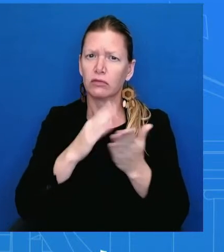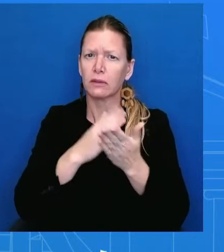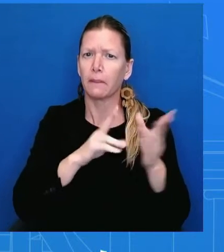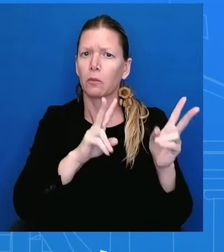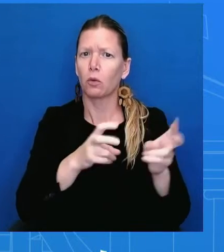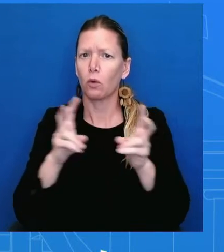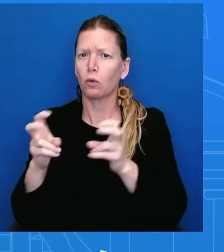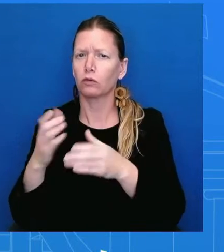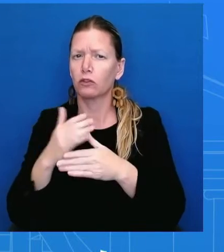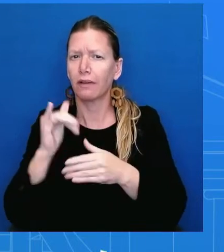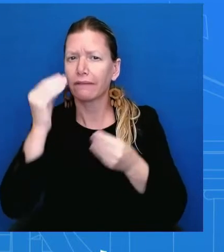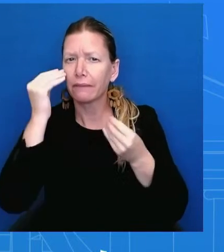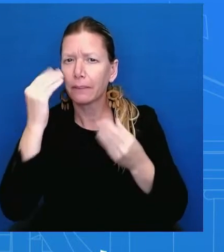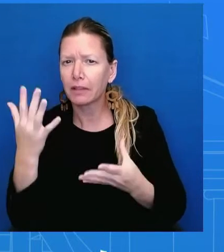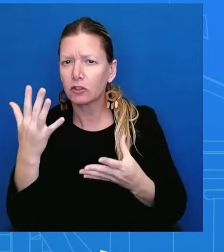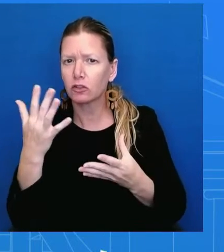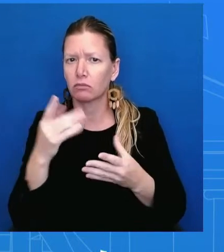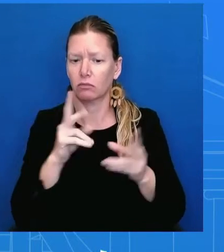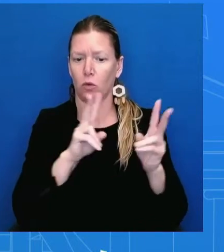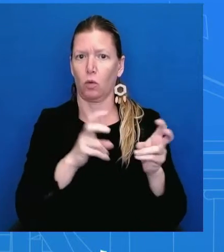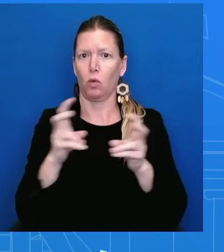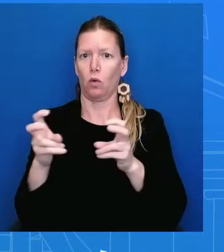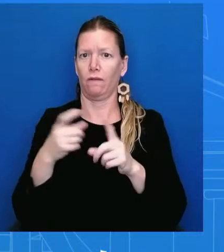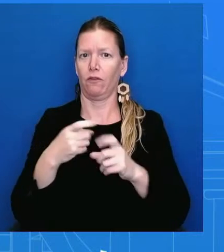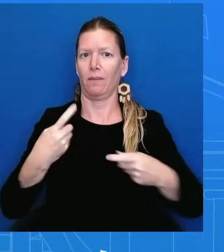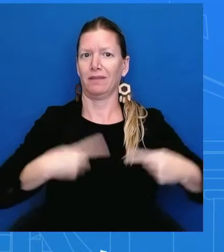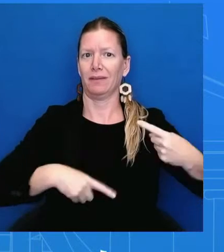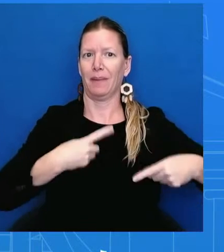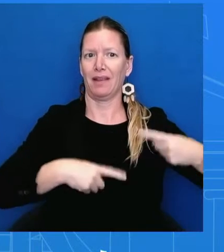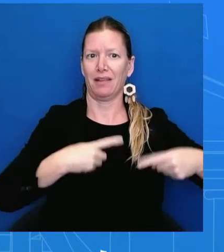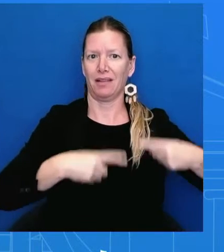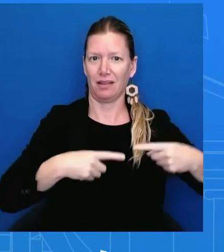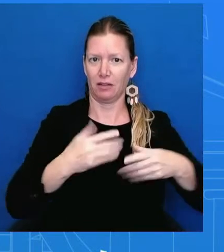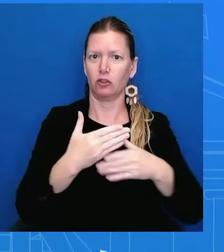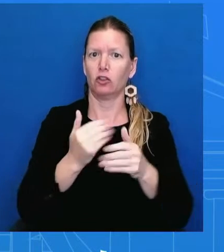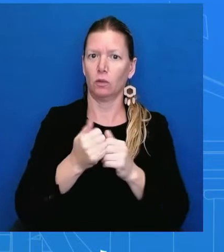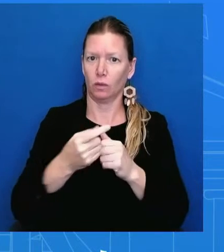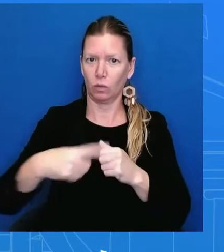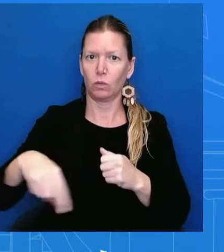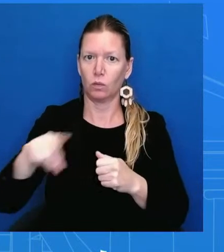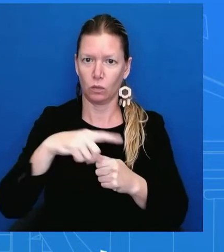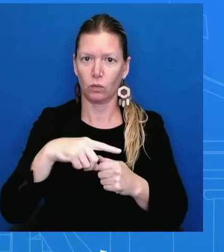So, he shared that with you. What you heard was a passionate interview. It was about 18 minutes.